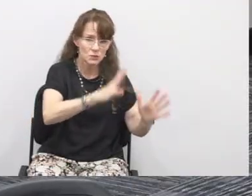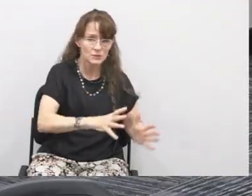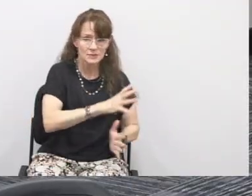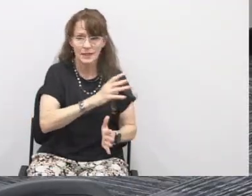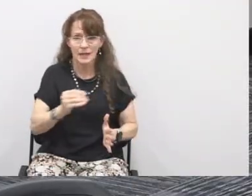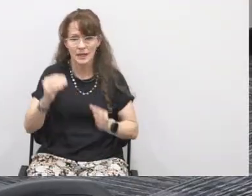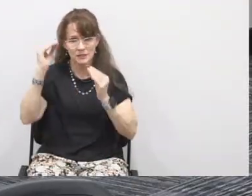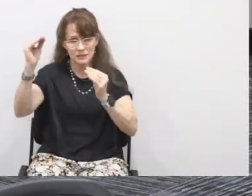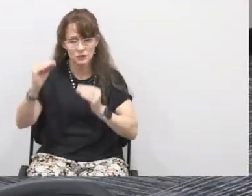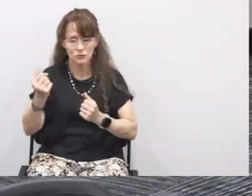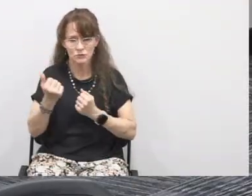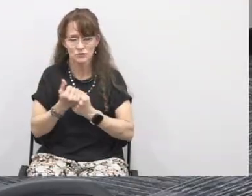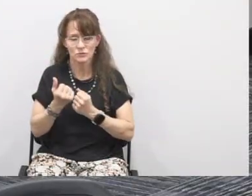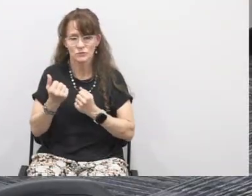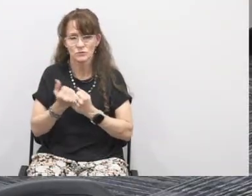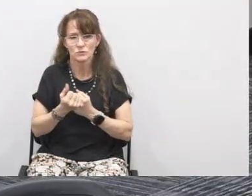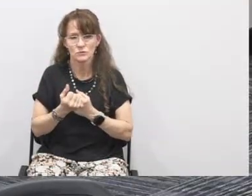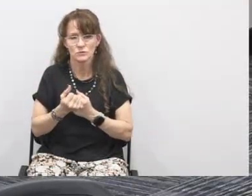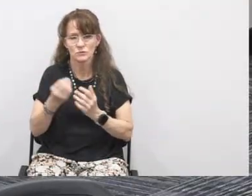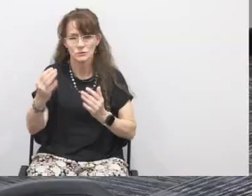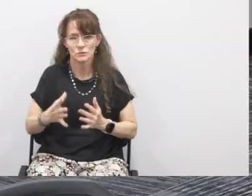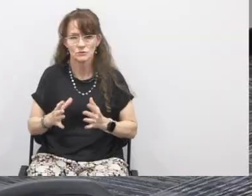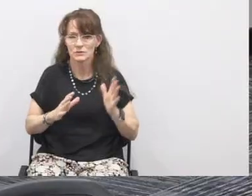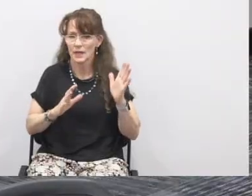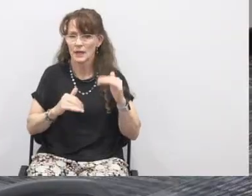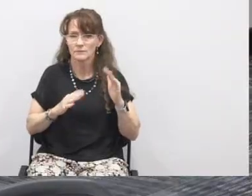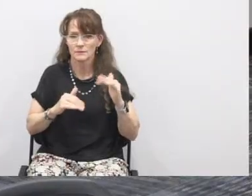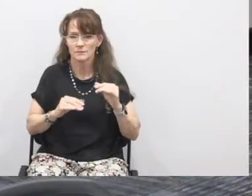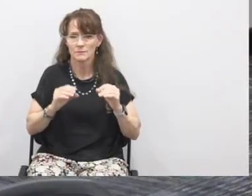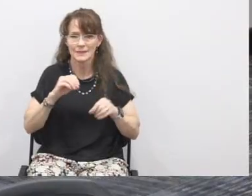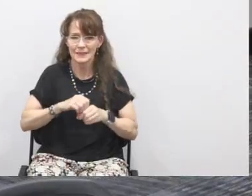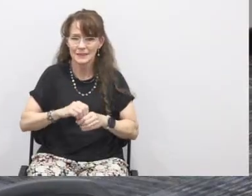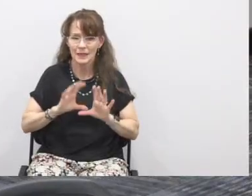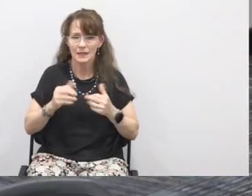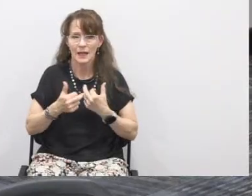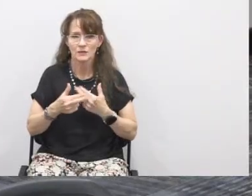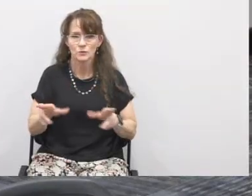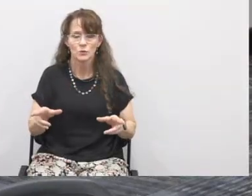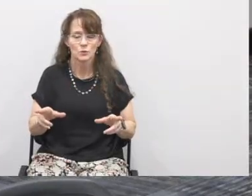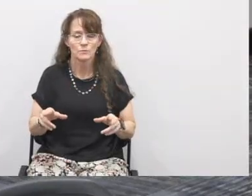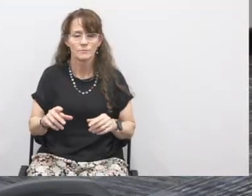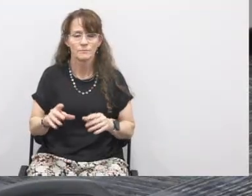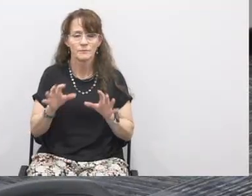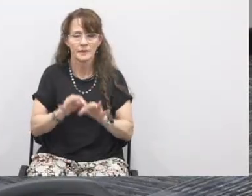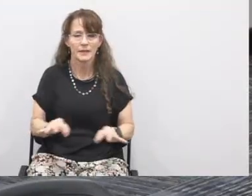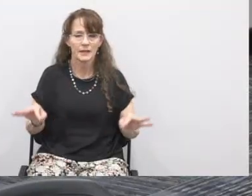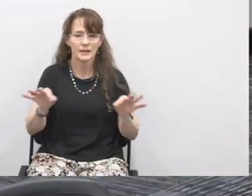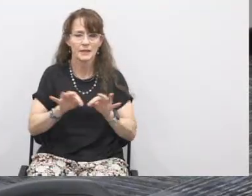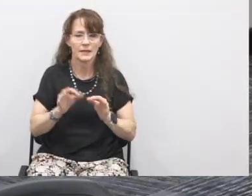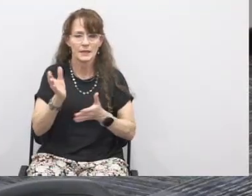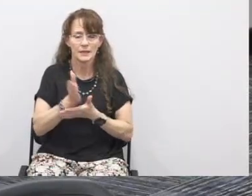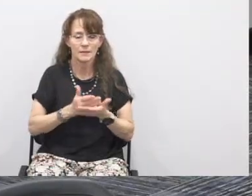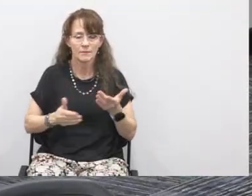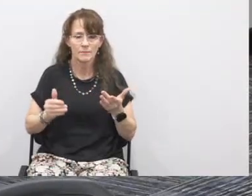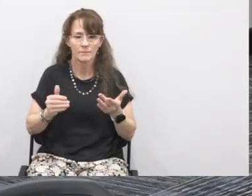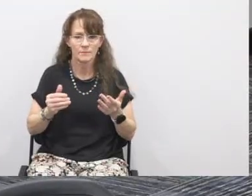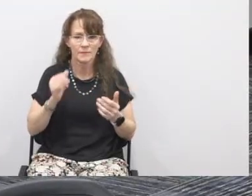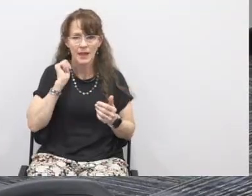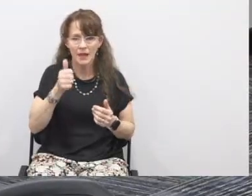to support student expectations in the classroom. And then the key, other key components of the everyday practices